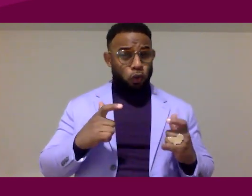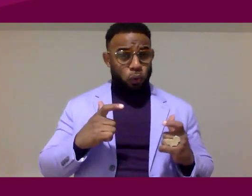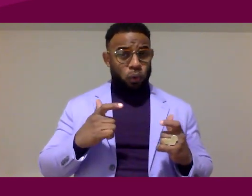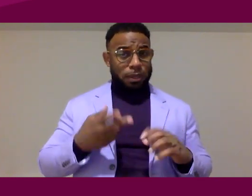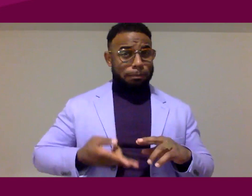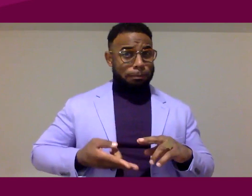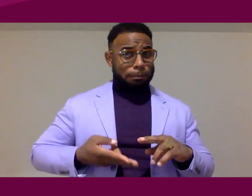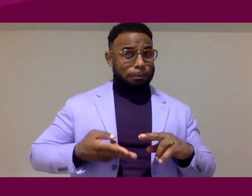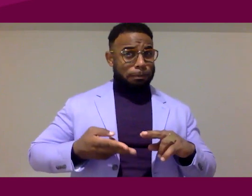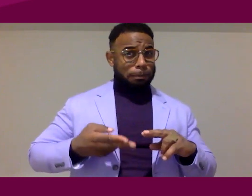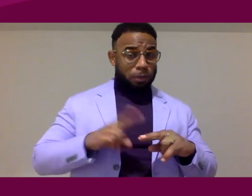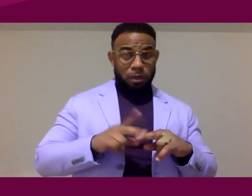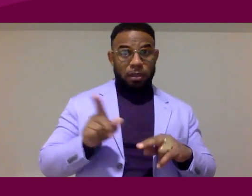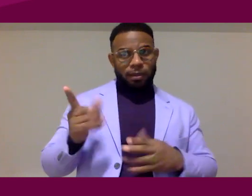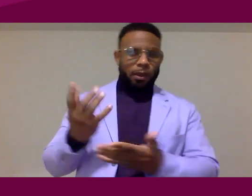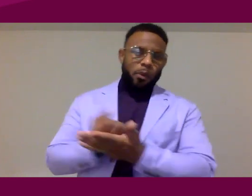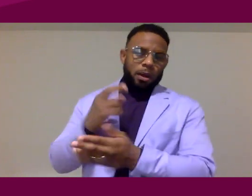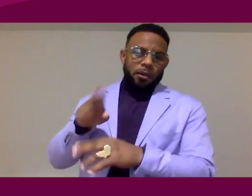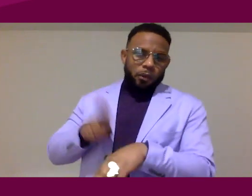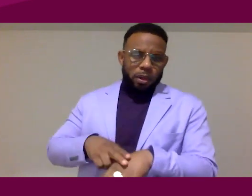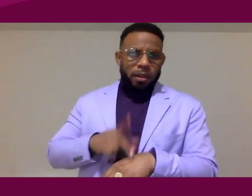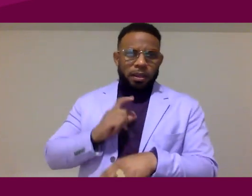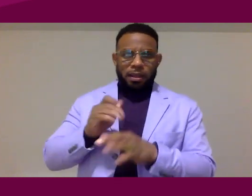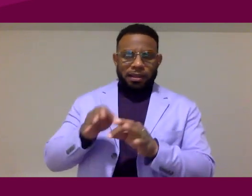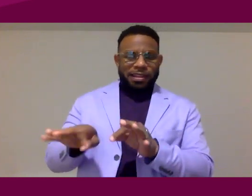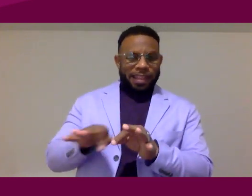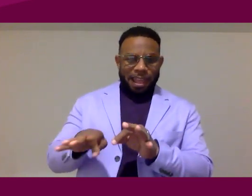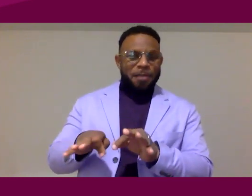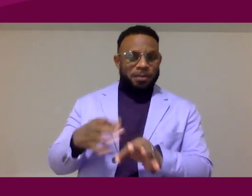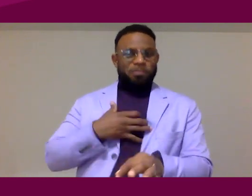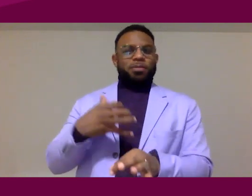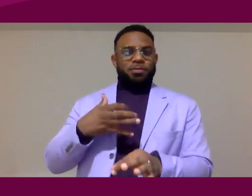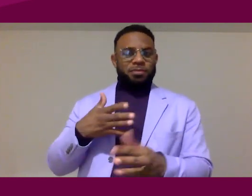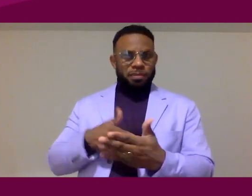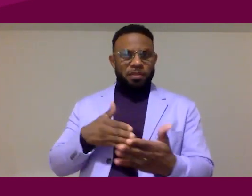They won and it was a captioning topic.